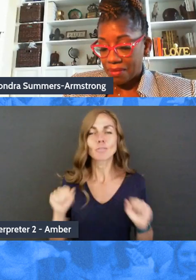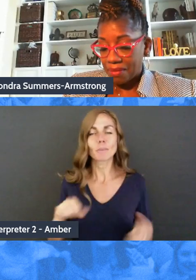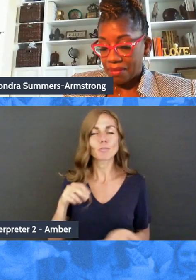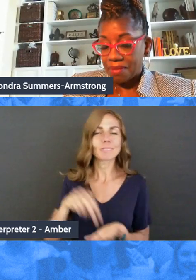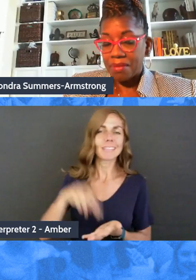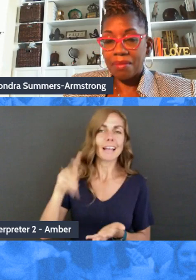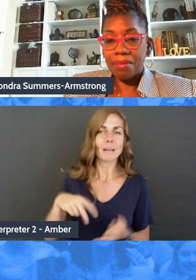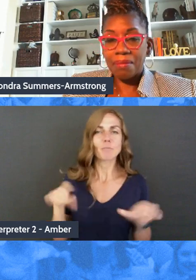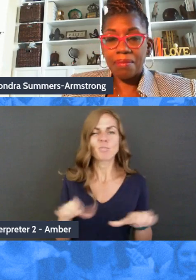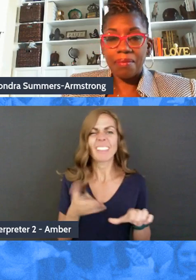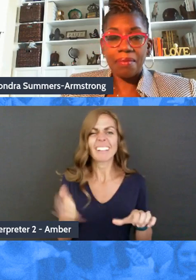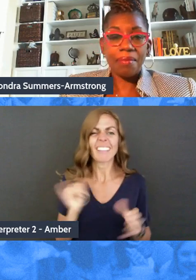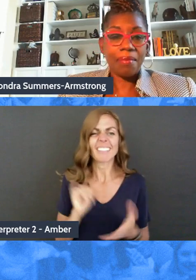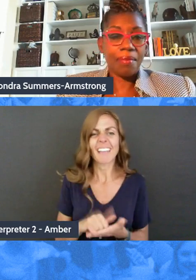And this gives me a chance to do that.